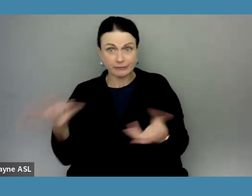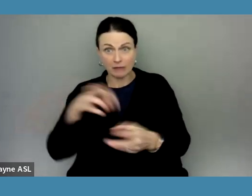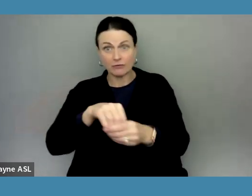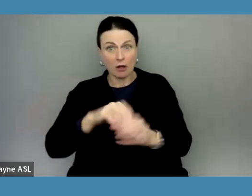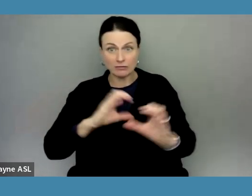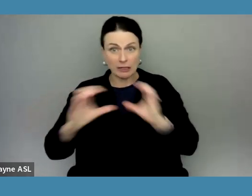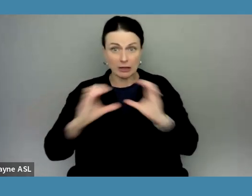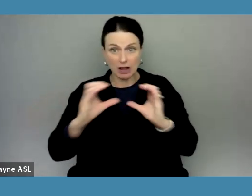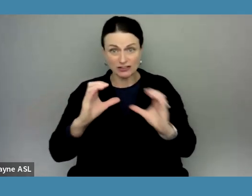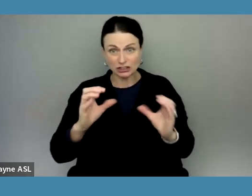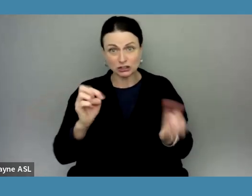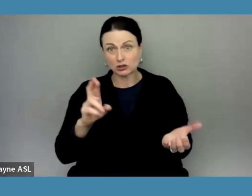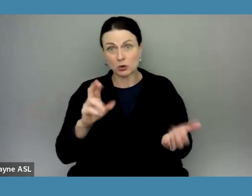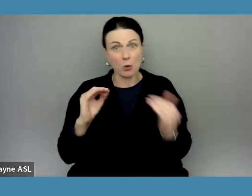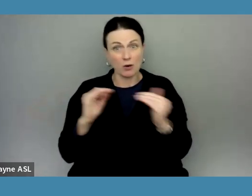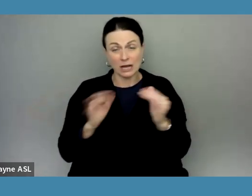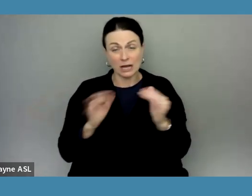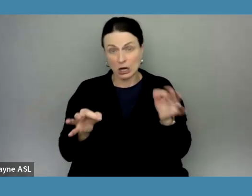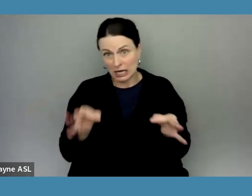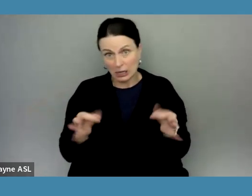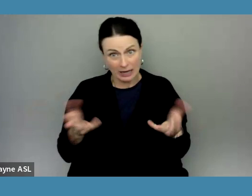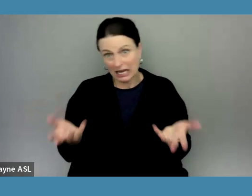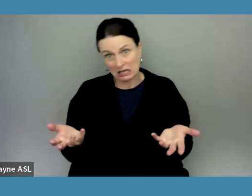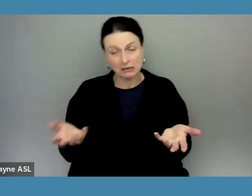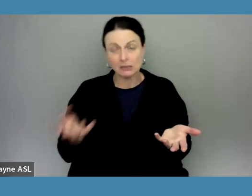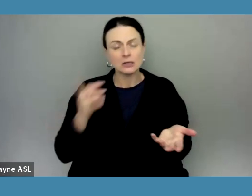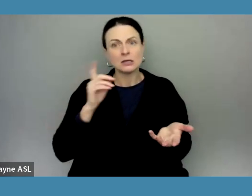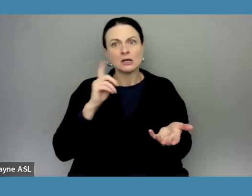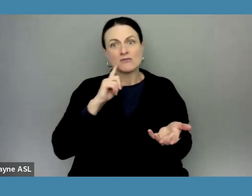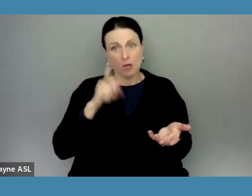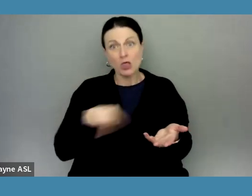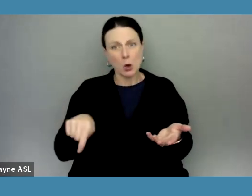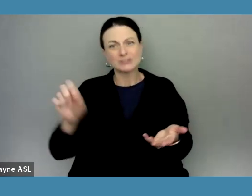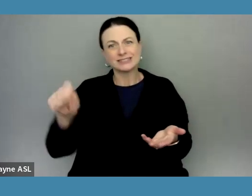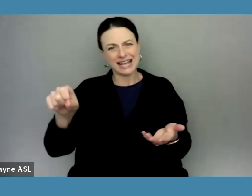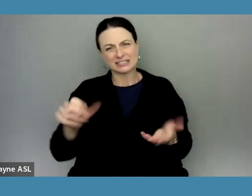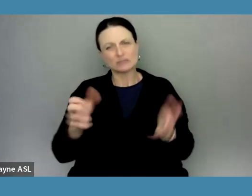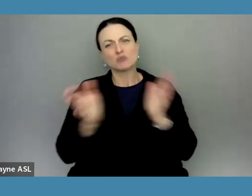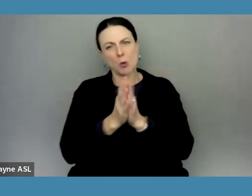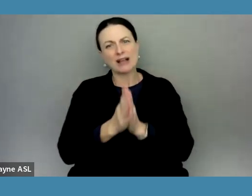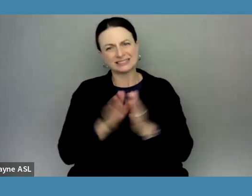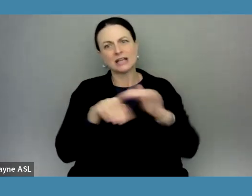or a part of the fair hearing. For those, yes, you would have to request accommodations